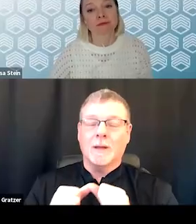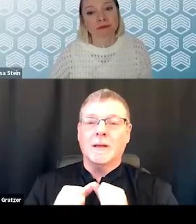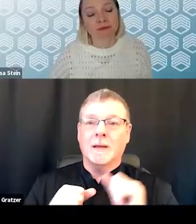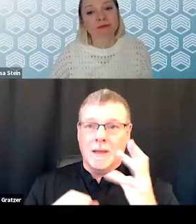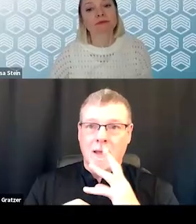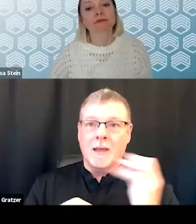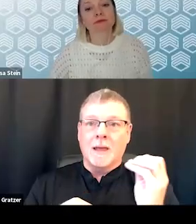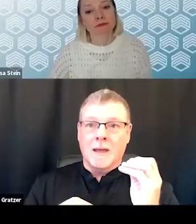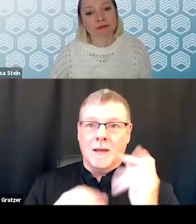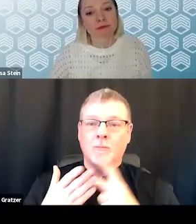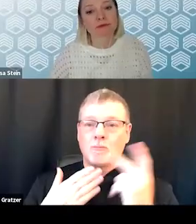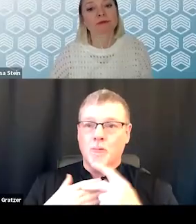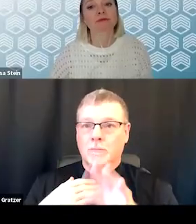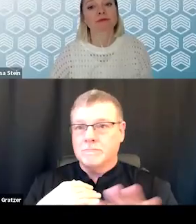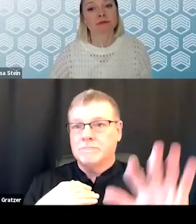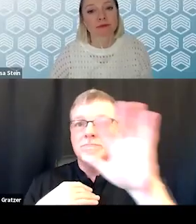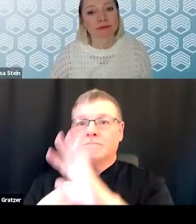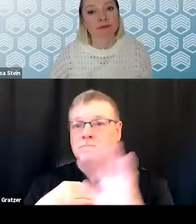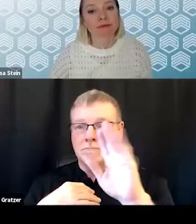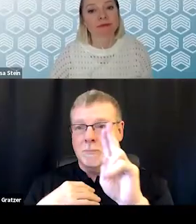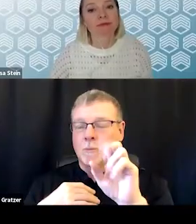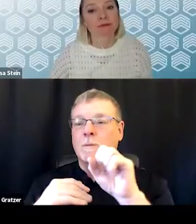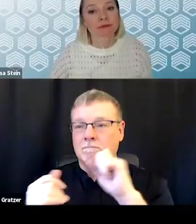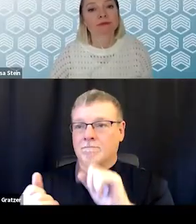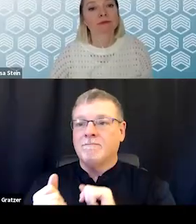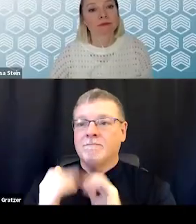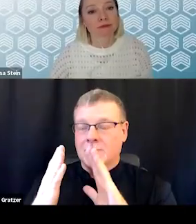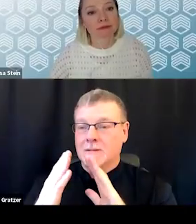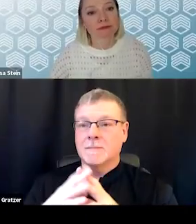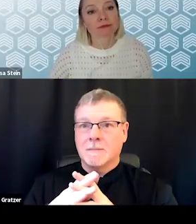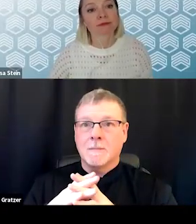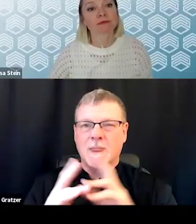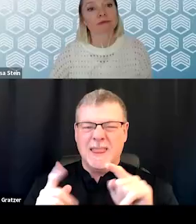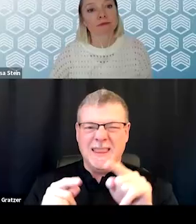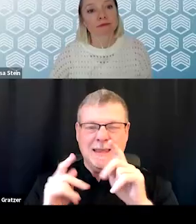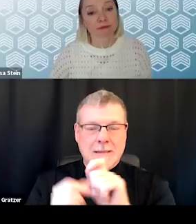that programs across the country are facing. This is a very specific type of work.